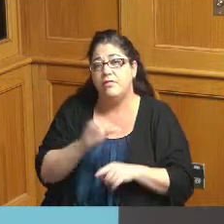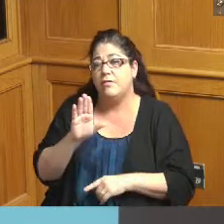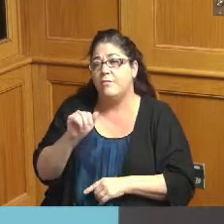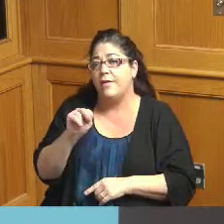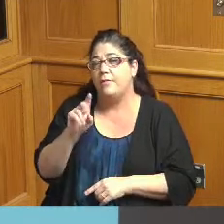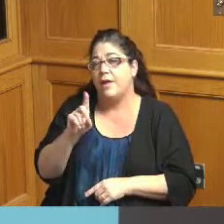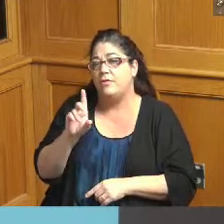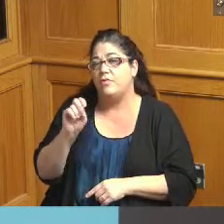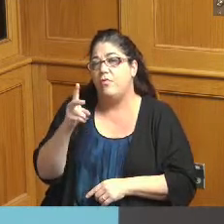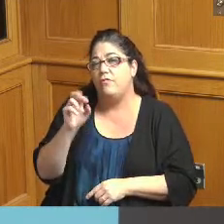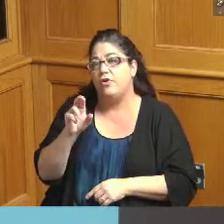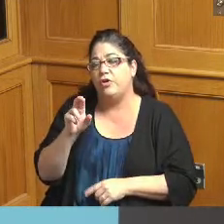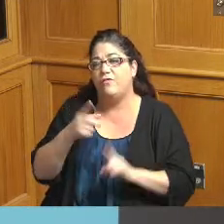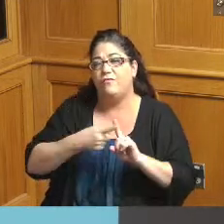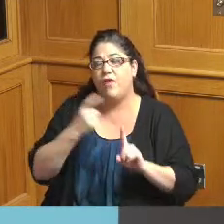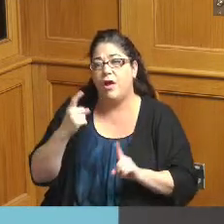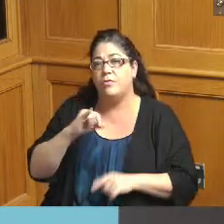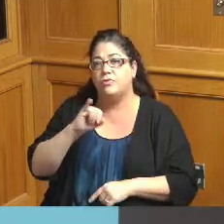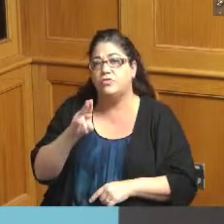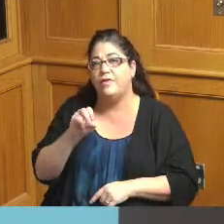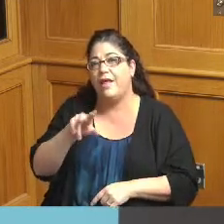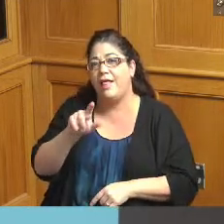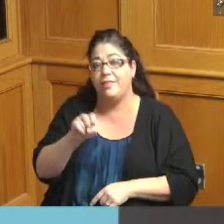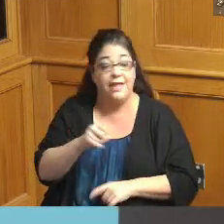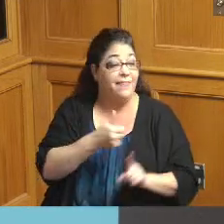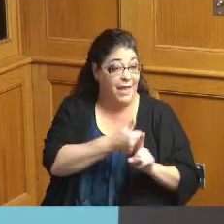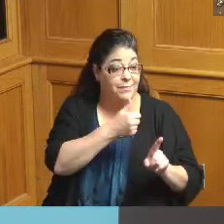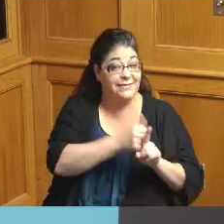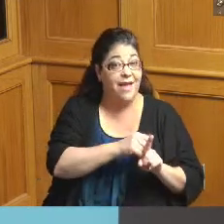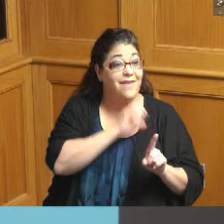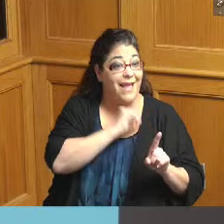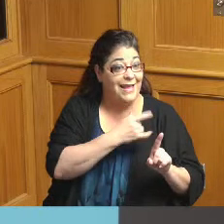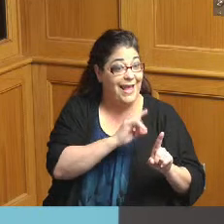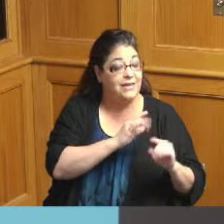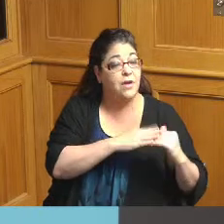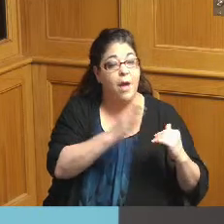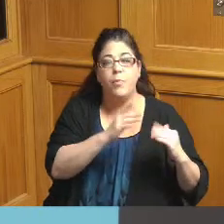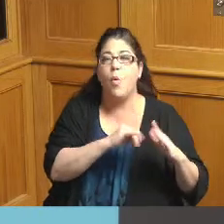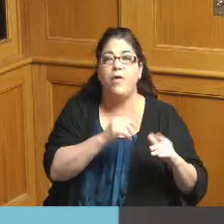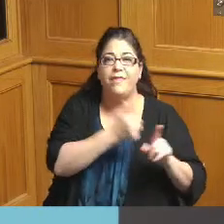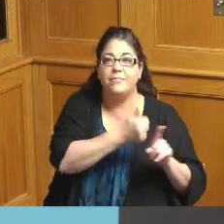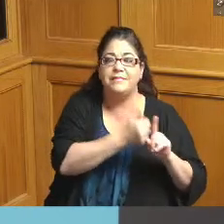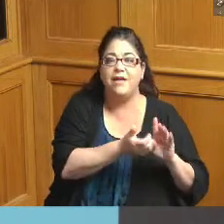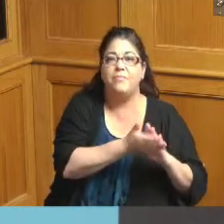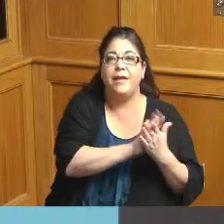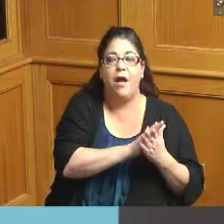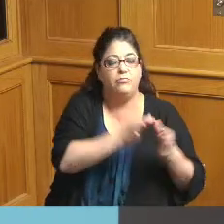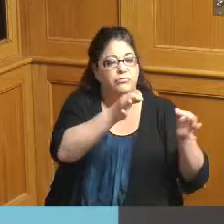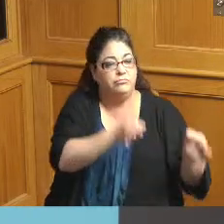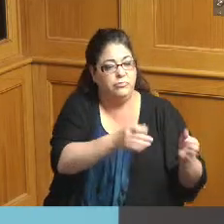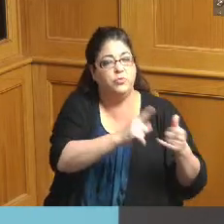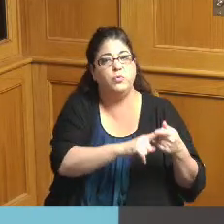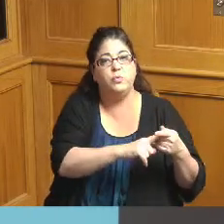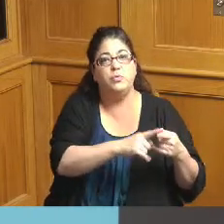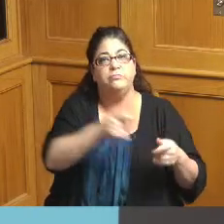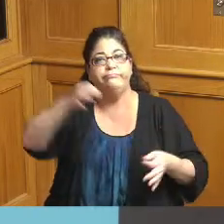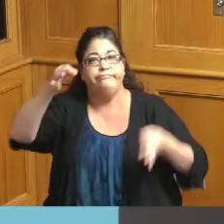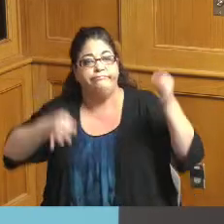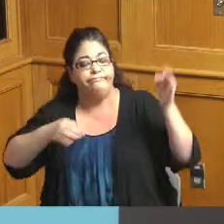Juvenile Court and being tried as an adult still a relatively small number we had about 18 youth Who